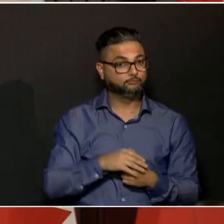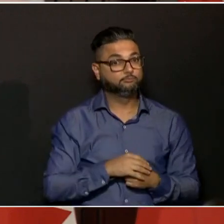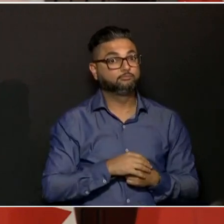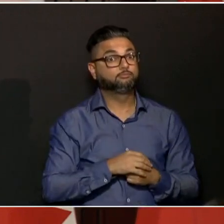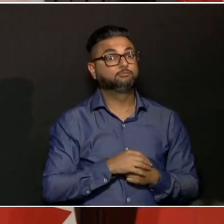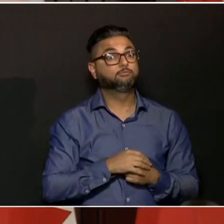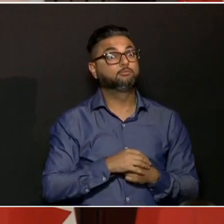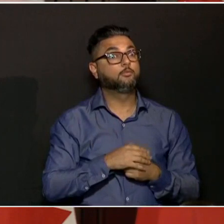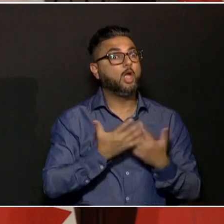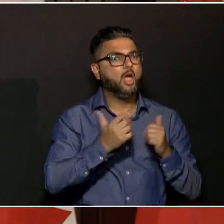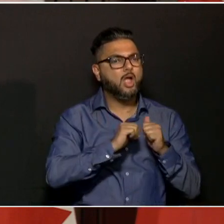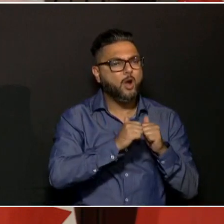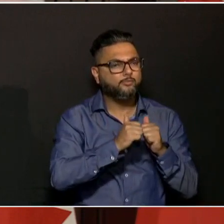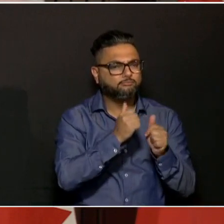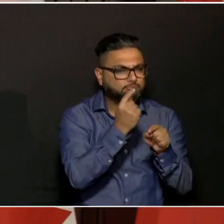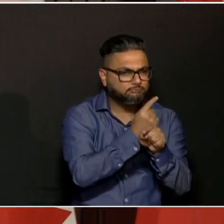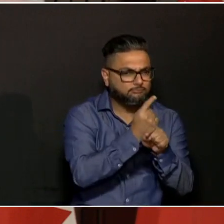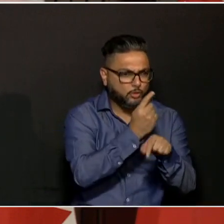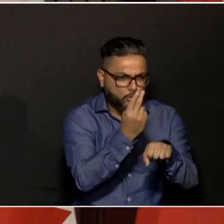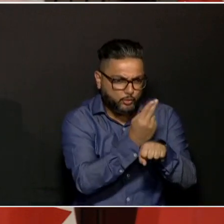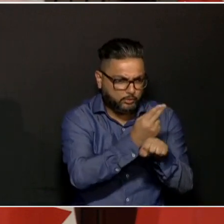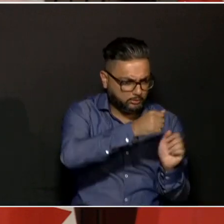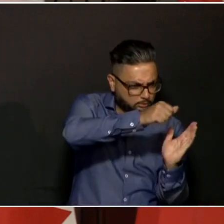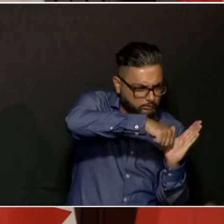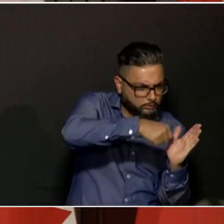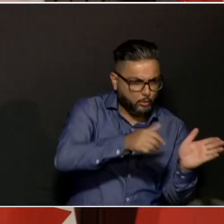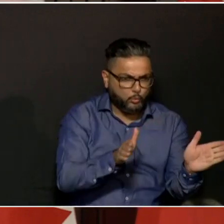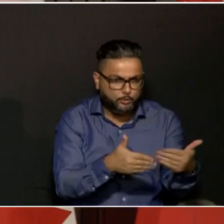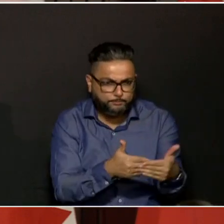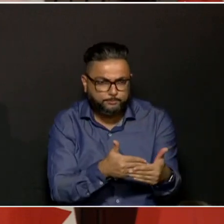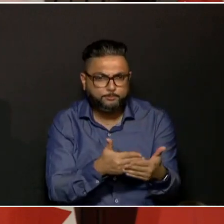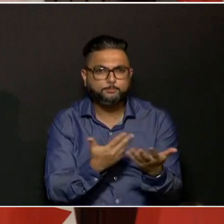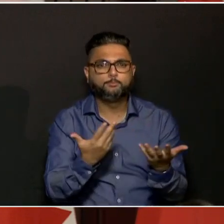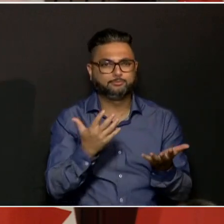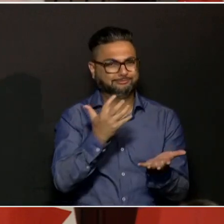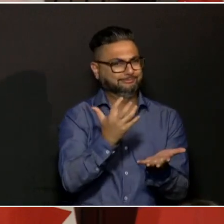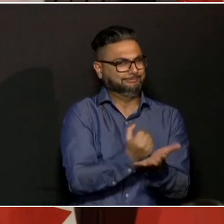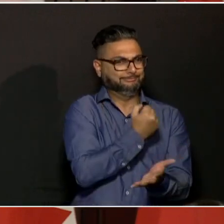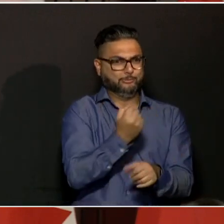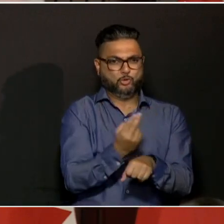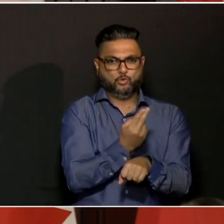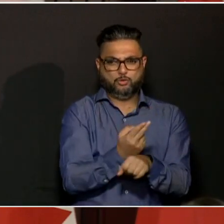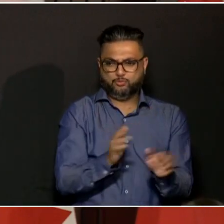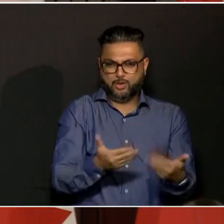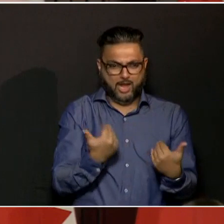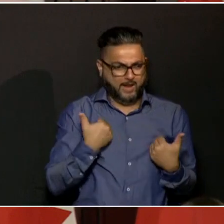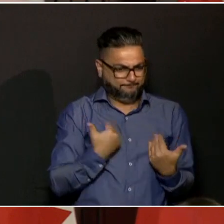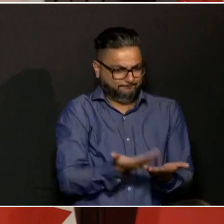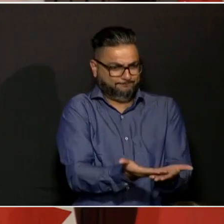optimize the use of the operating rooms and improve the use of existing resources.